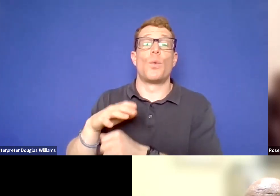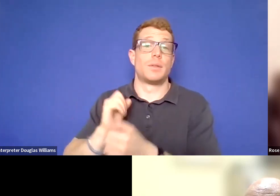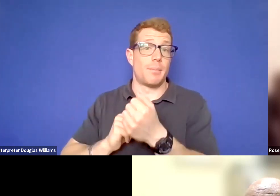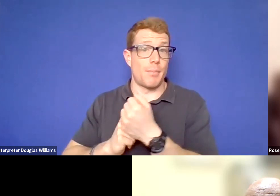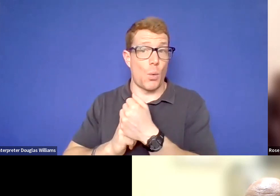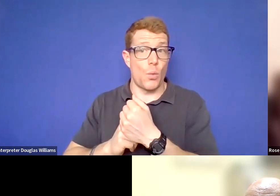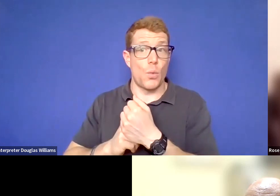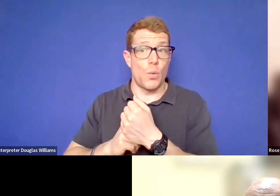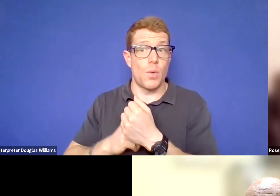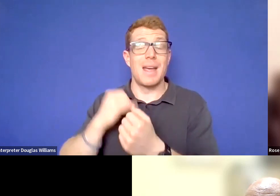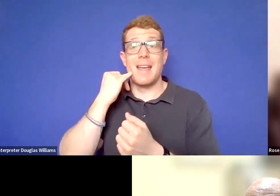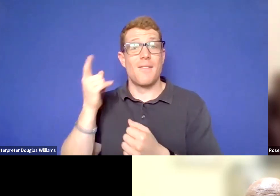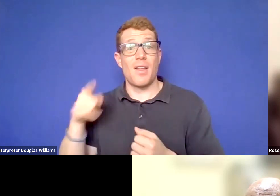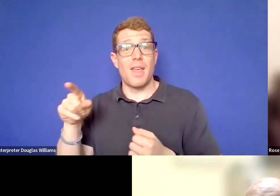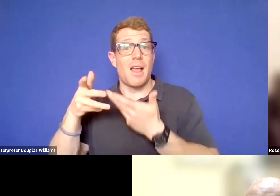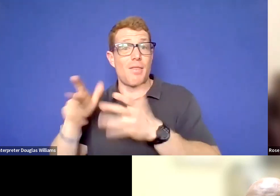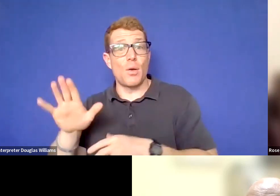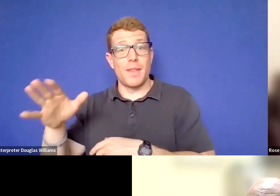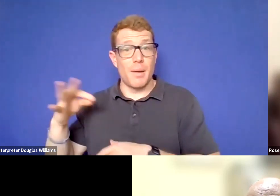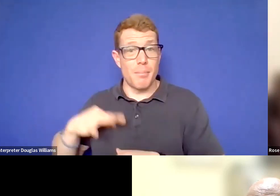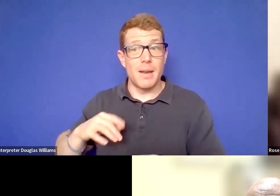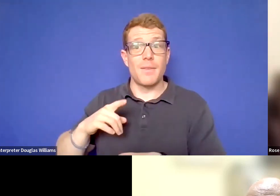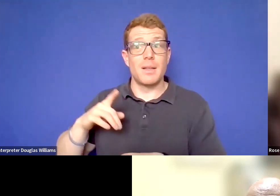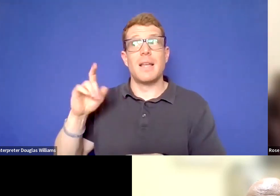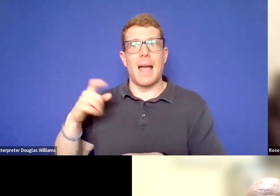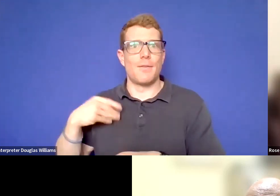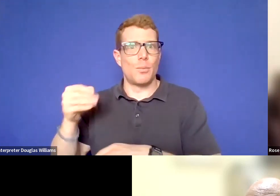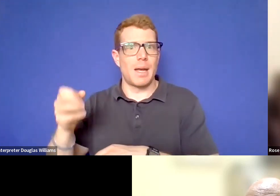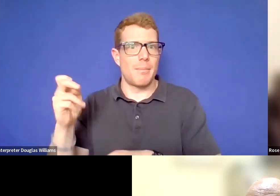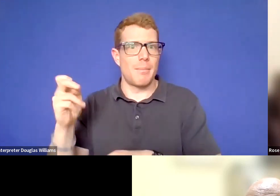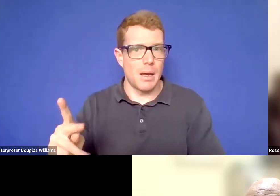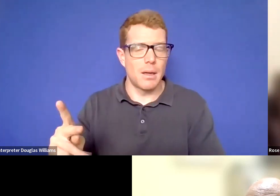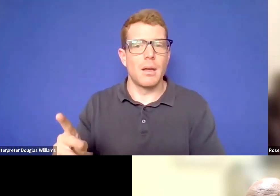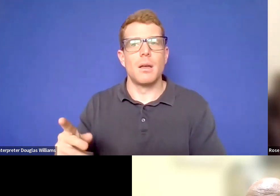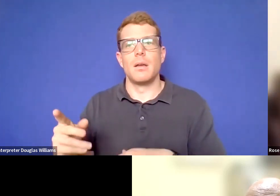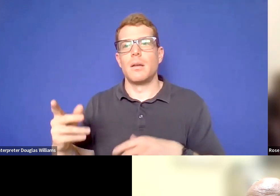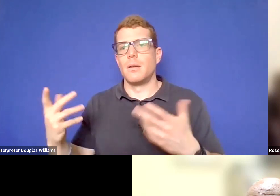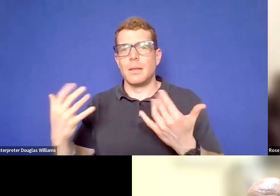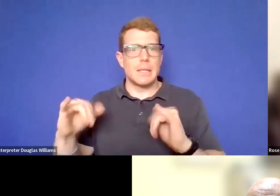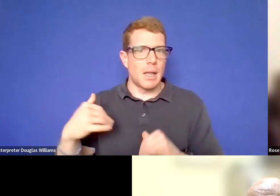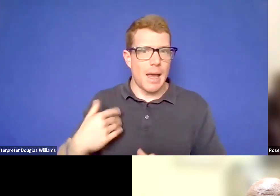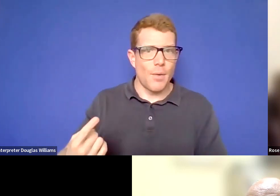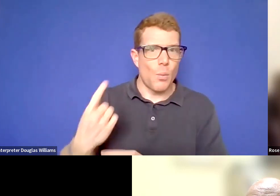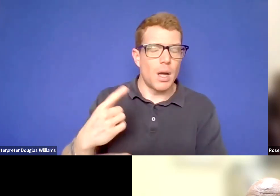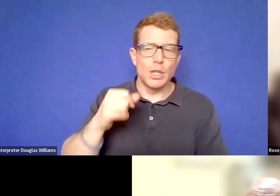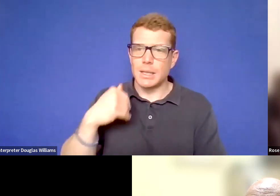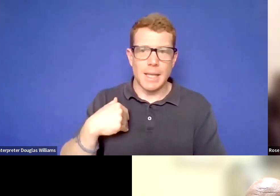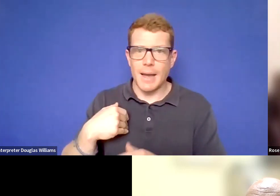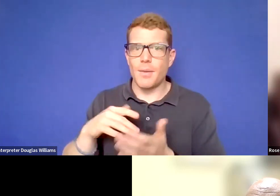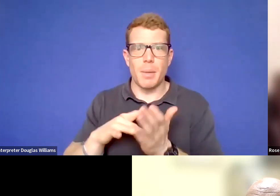And pay had to pay back, etc. still have one that doesn't have medical coverage.